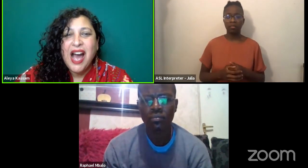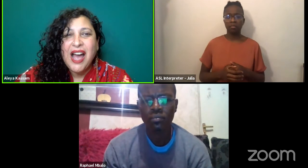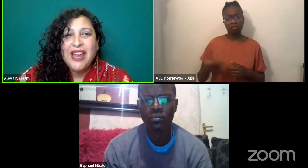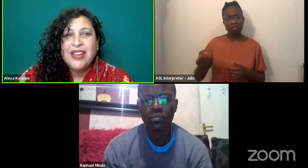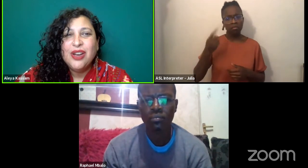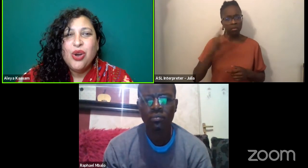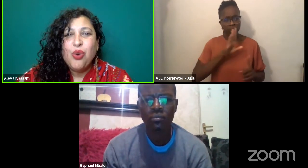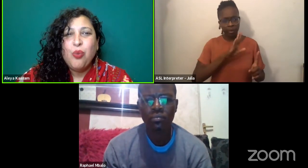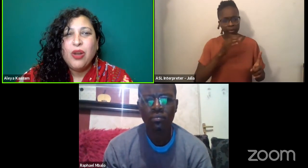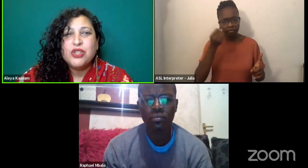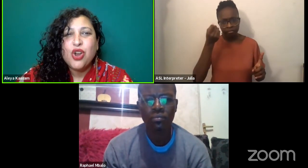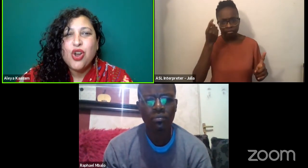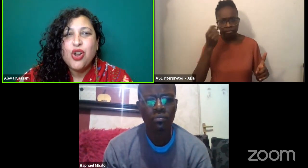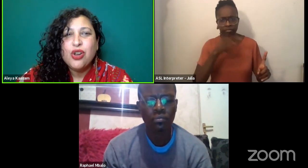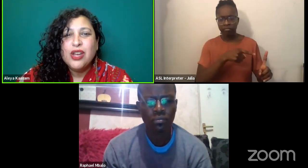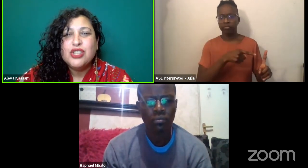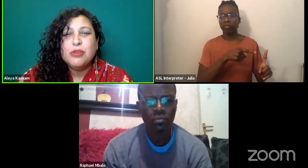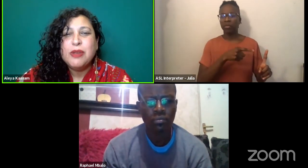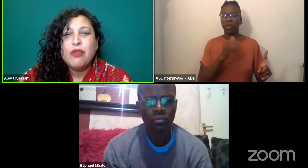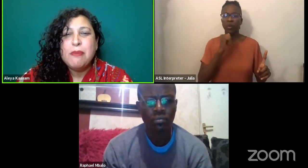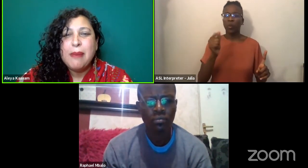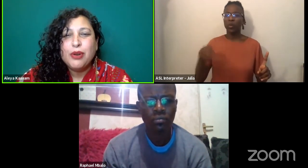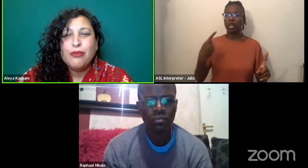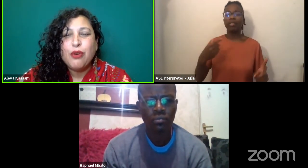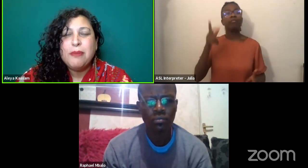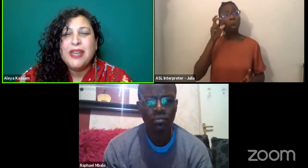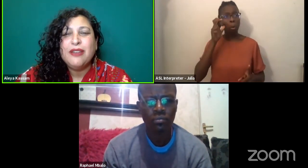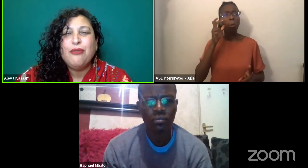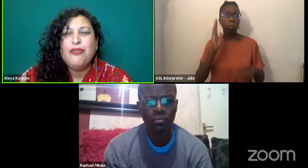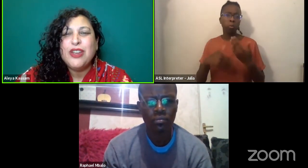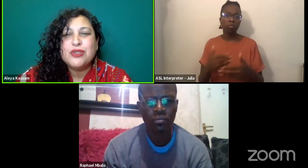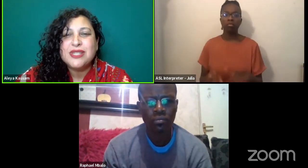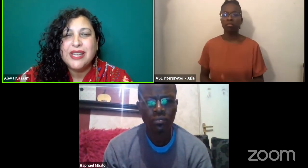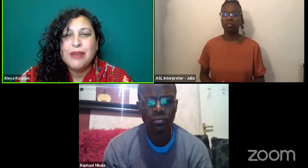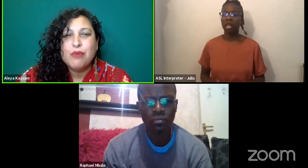I want her to be remembered for being fiercely emotional